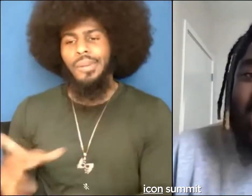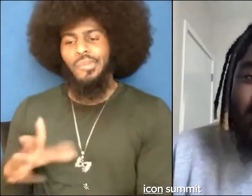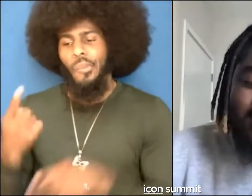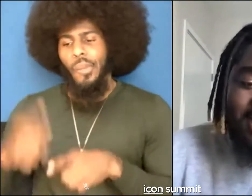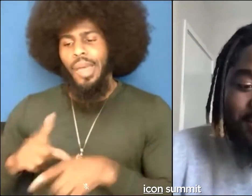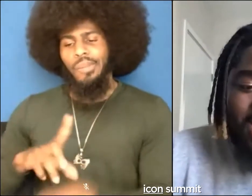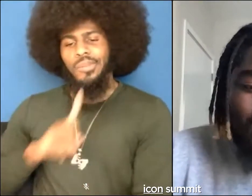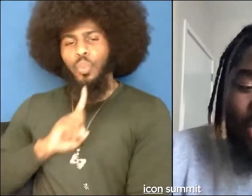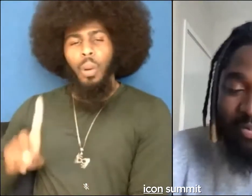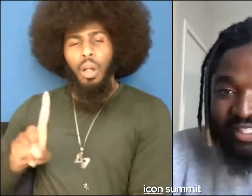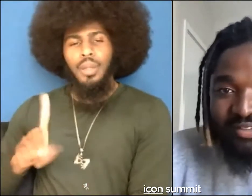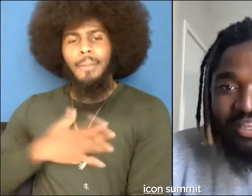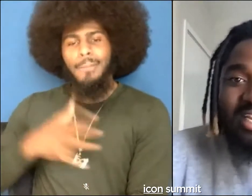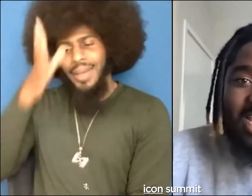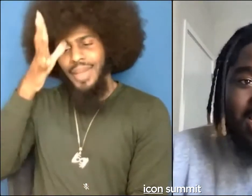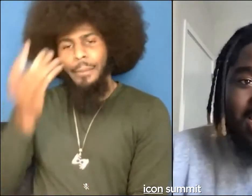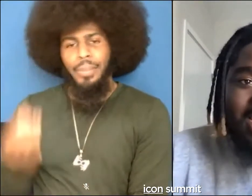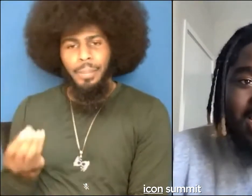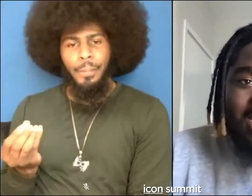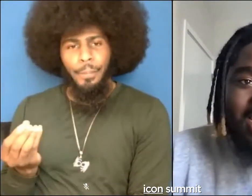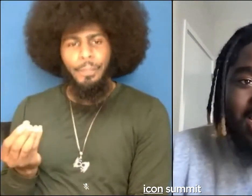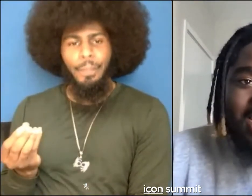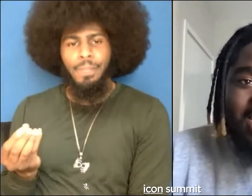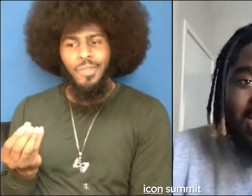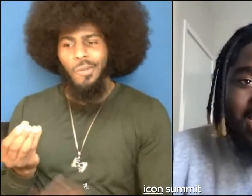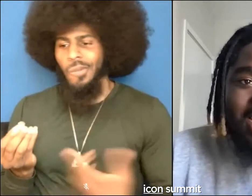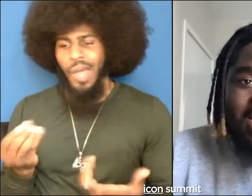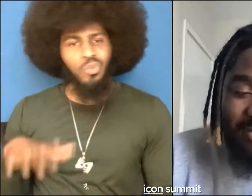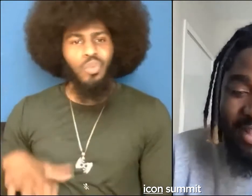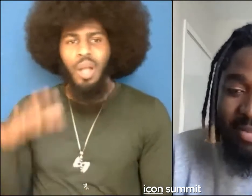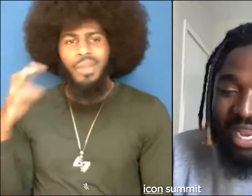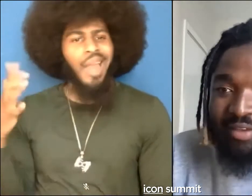I grew up just feeling like I wasn't enough, because I didn't have a father in my life